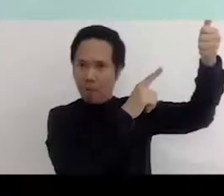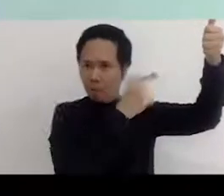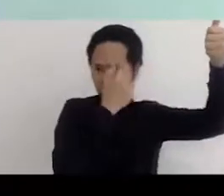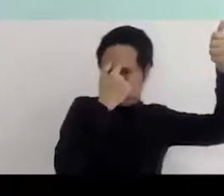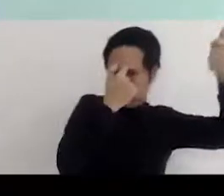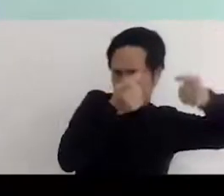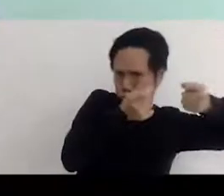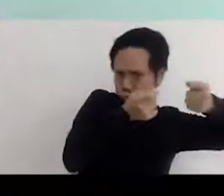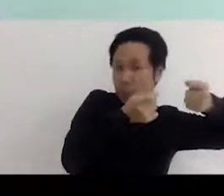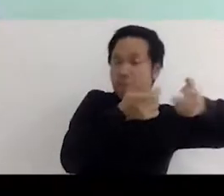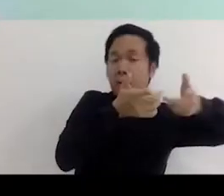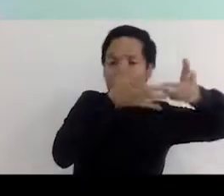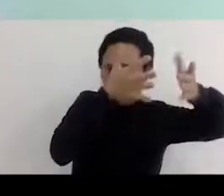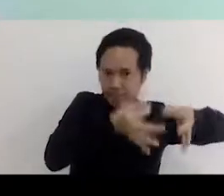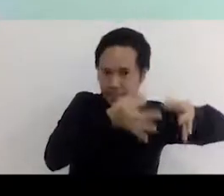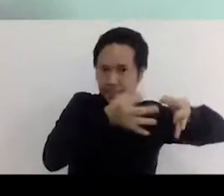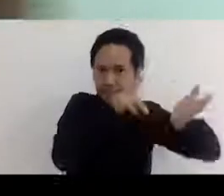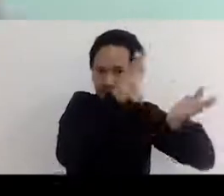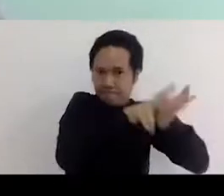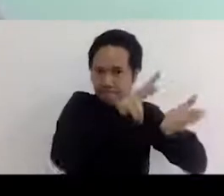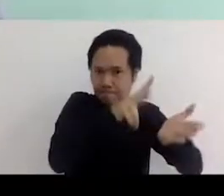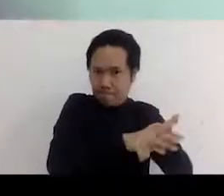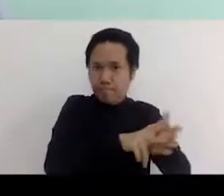And since they had a list of persons with disabilities,